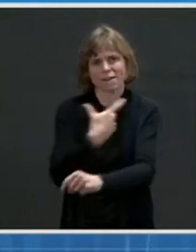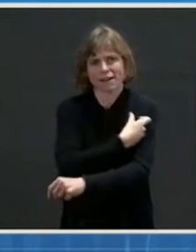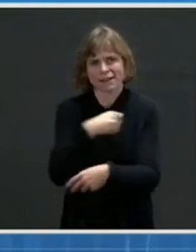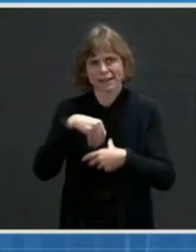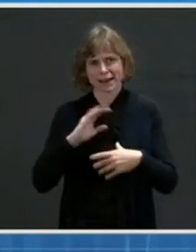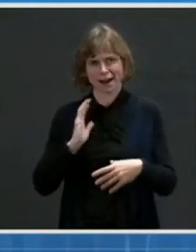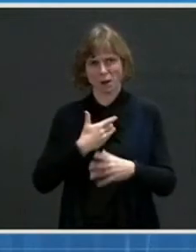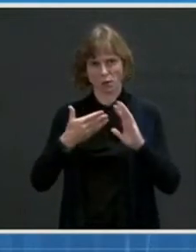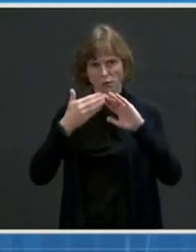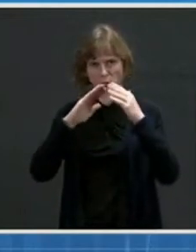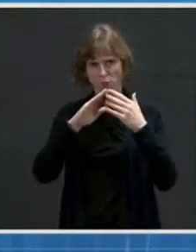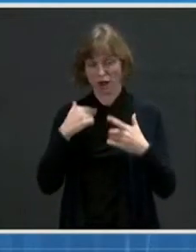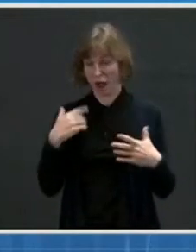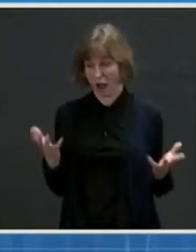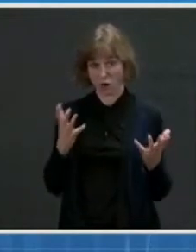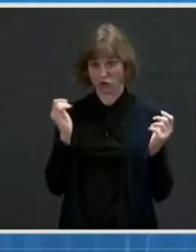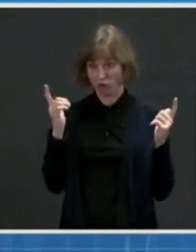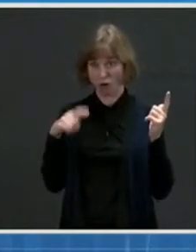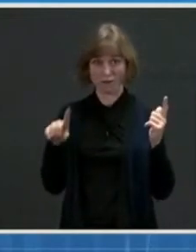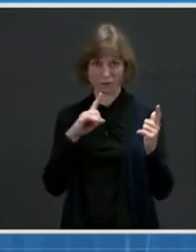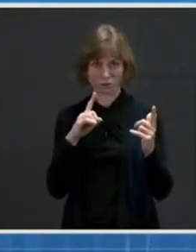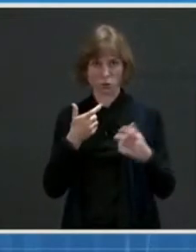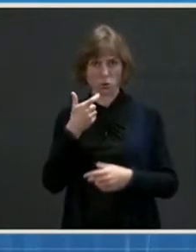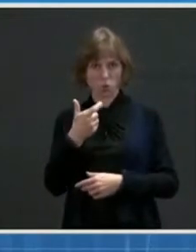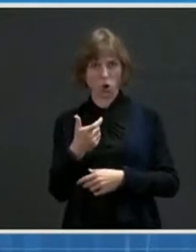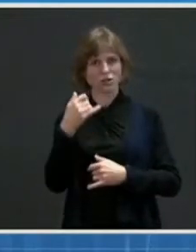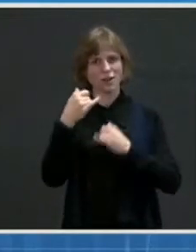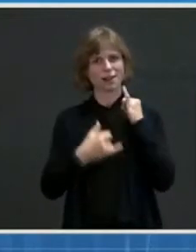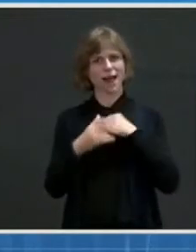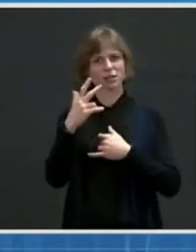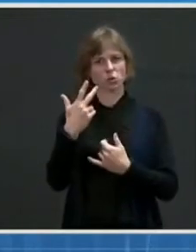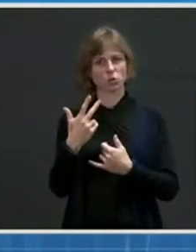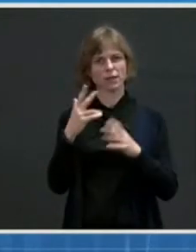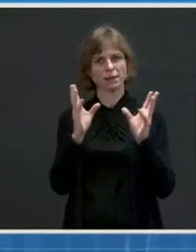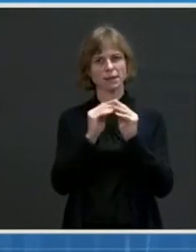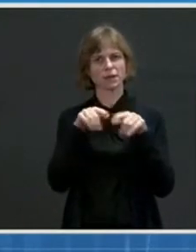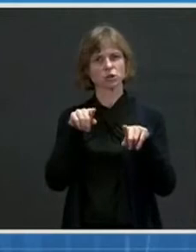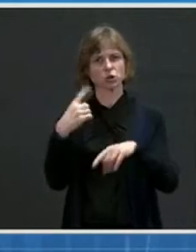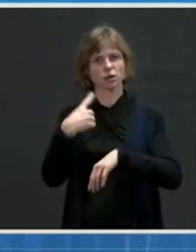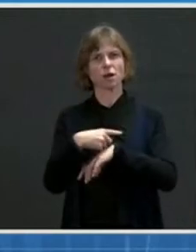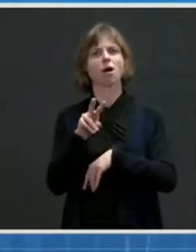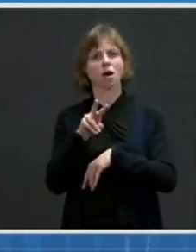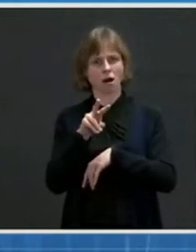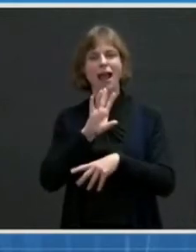PROVIDE PRACTICAL, REAL-WORLD EXPERIENCE ON HOW TO INCREASE VACCINATION CAPACITY IN OUR COMMUNITIES. I ENCOURAGE EACH OF YOU TO